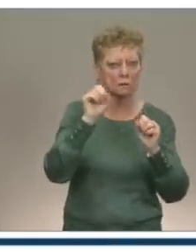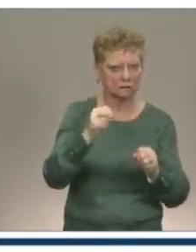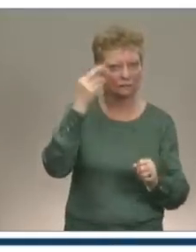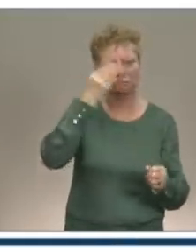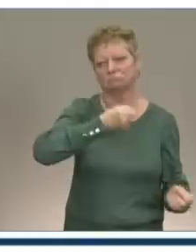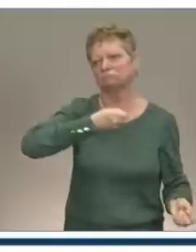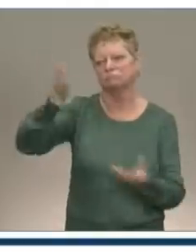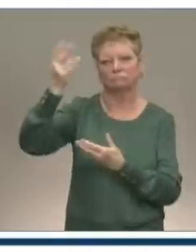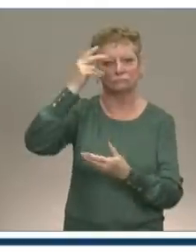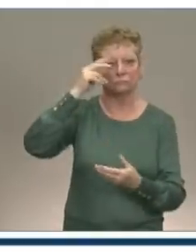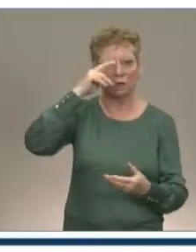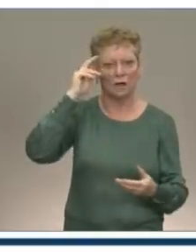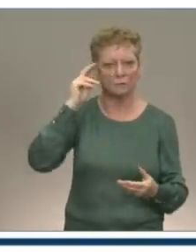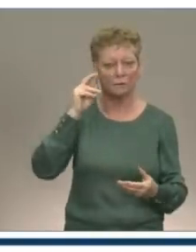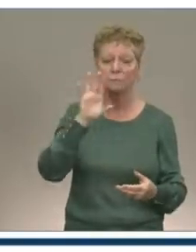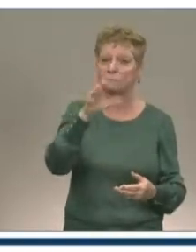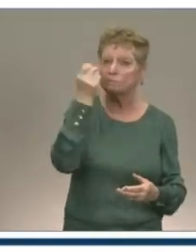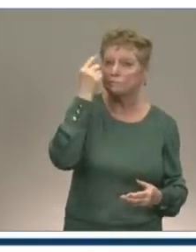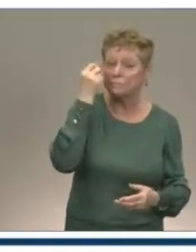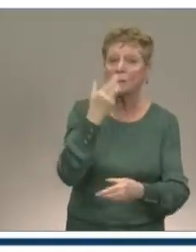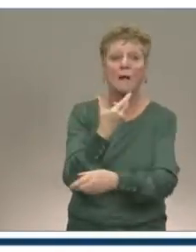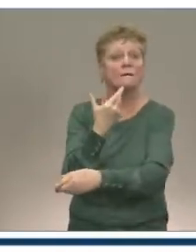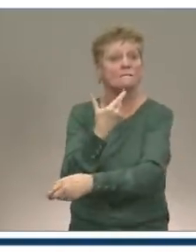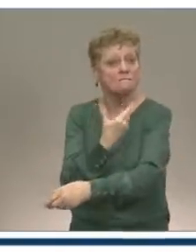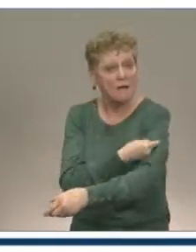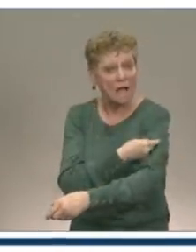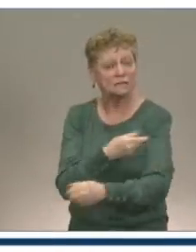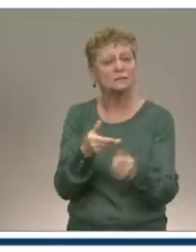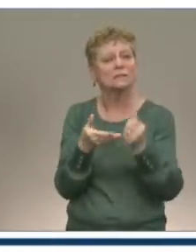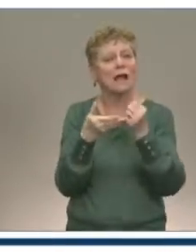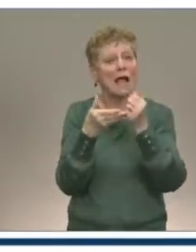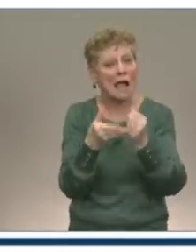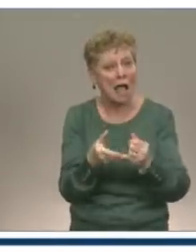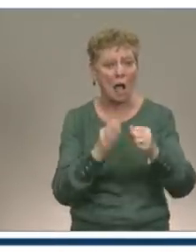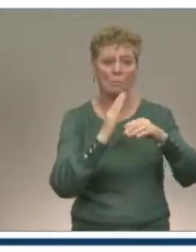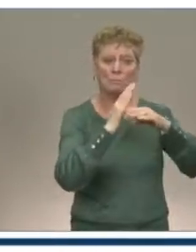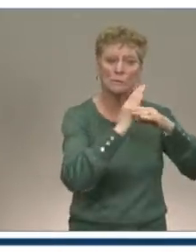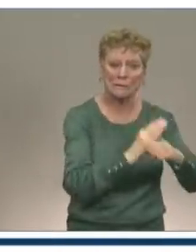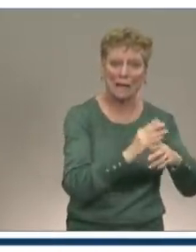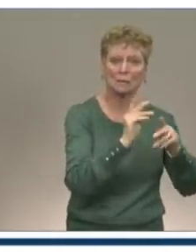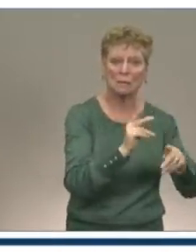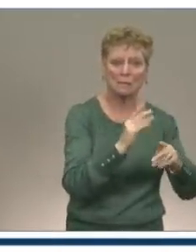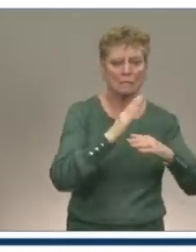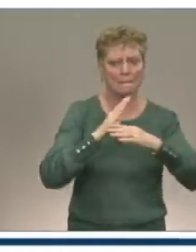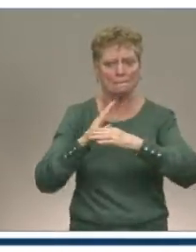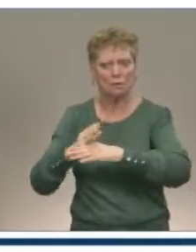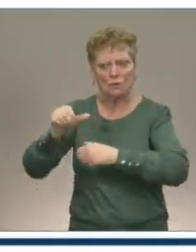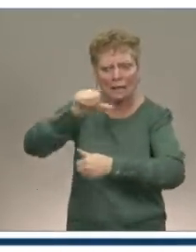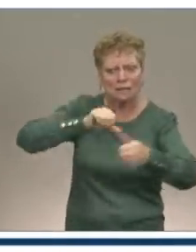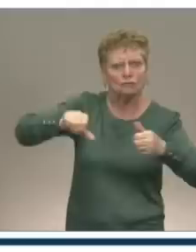vaccines work not just to protect individuals they protect each other and having vaccinated